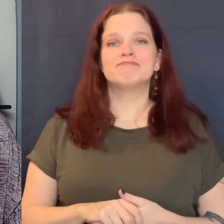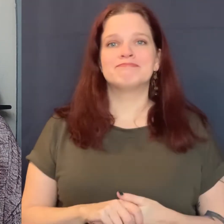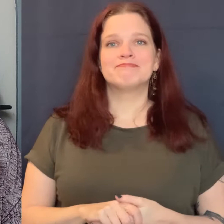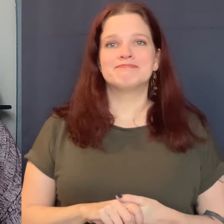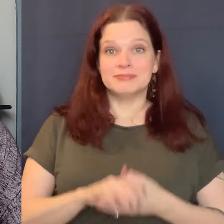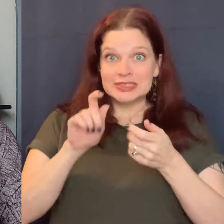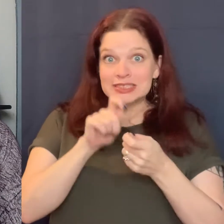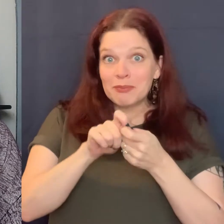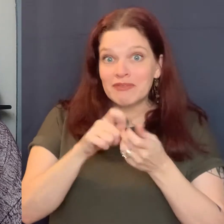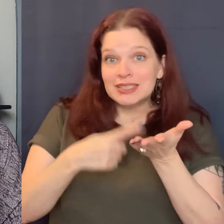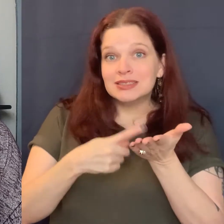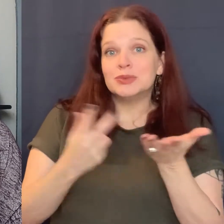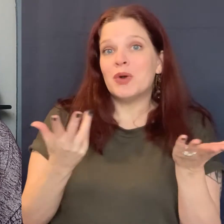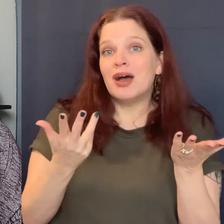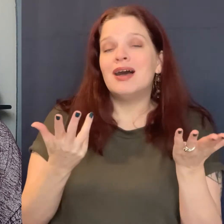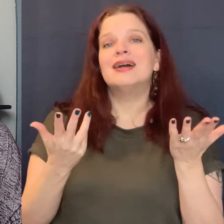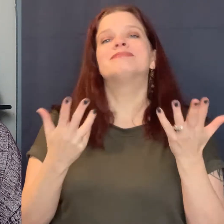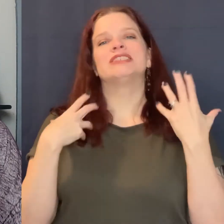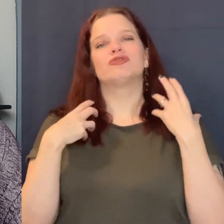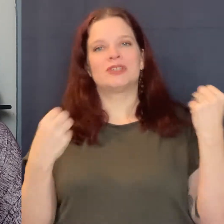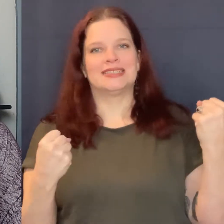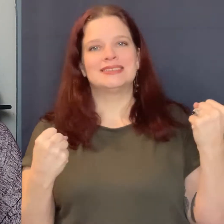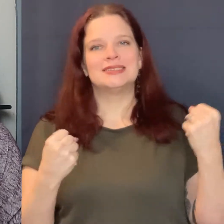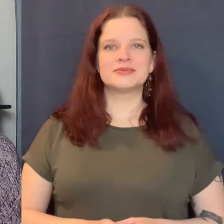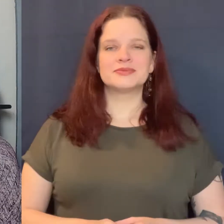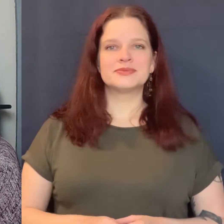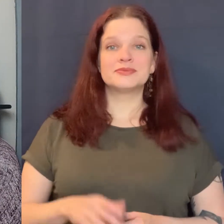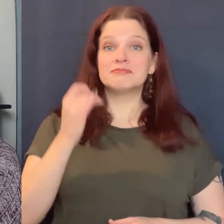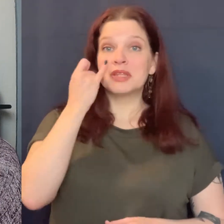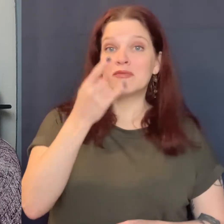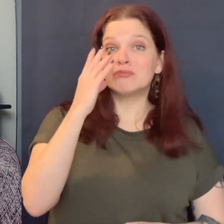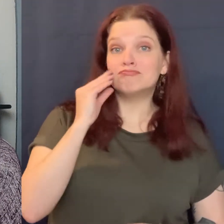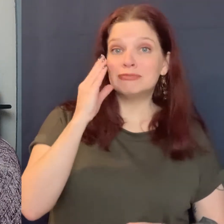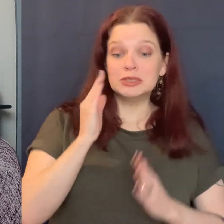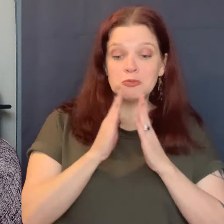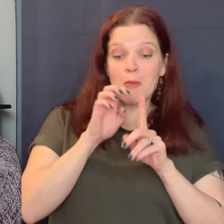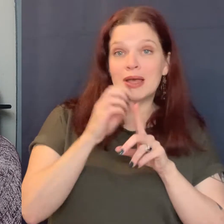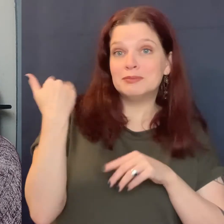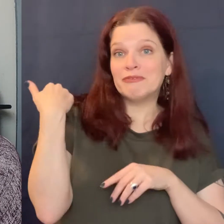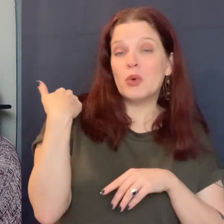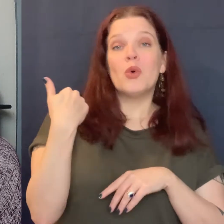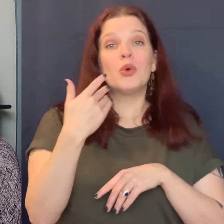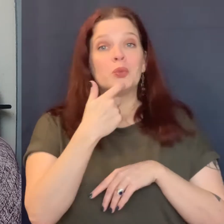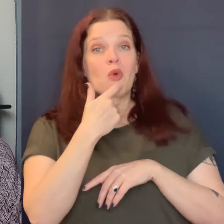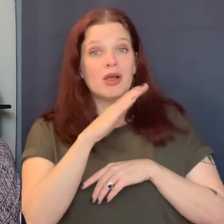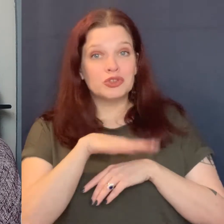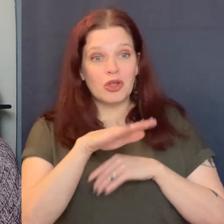In particular, today, we're going to be talking about strengths. If you've joined us here before here on YouTube than you're familiar with